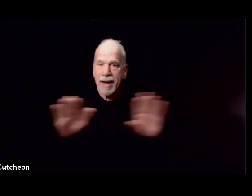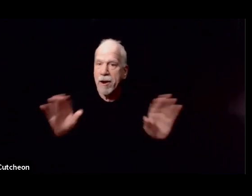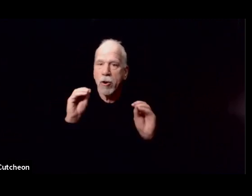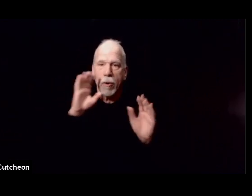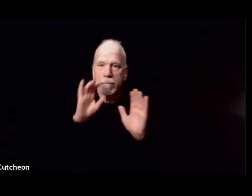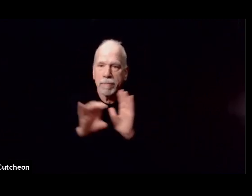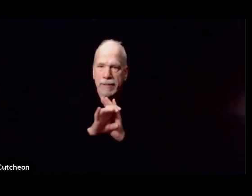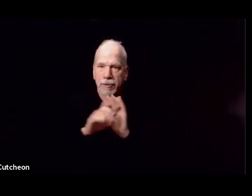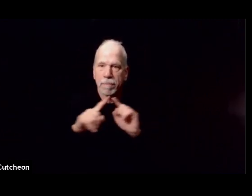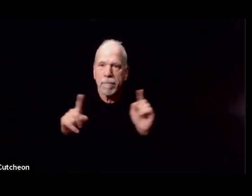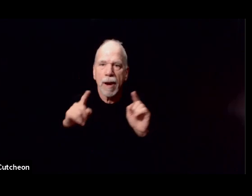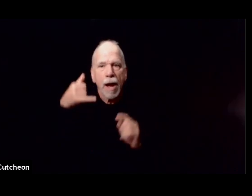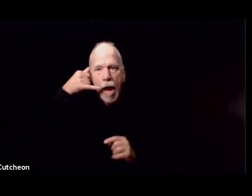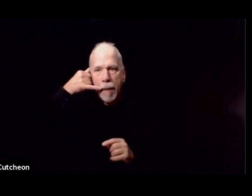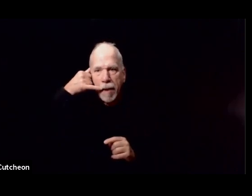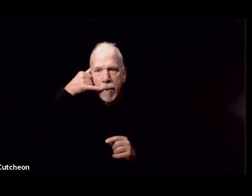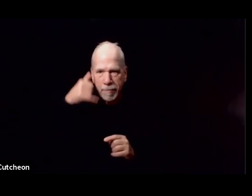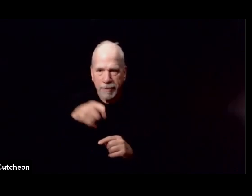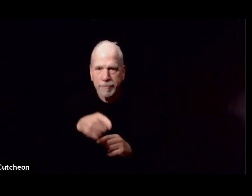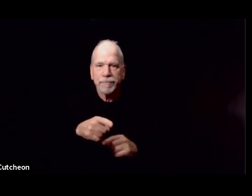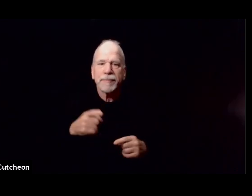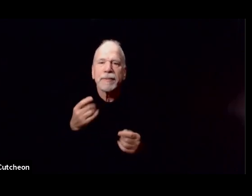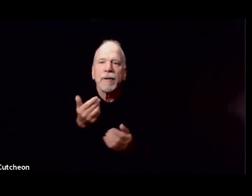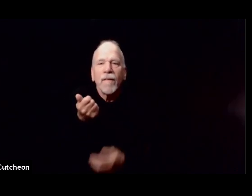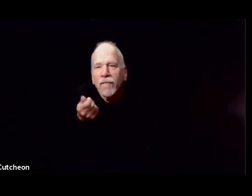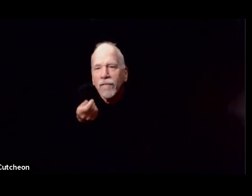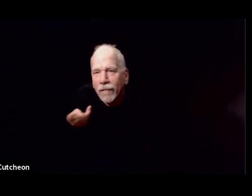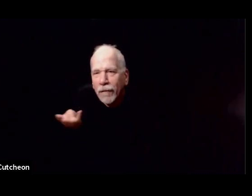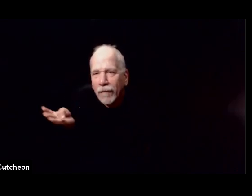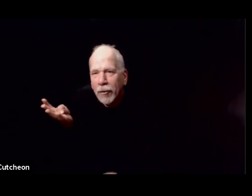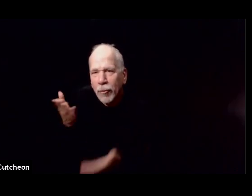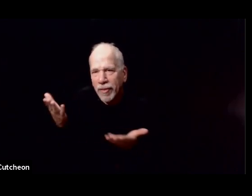things to first reinforce the comments that the Commissioner made about, you know, the